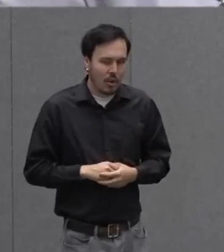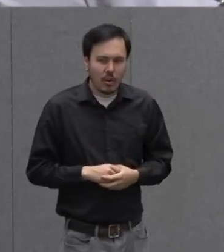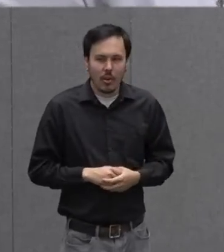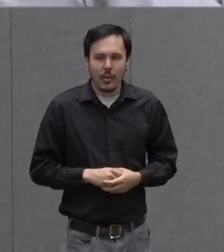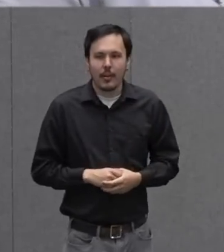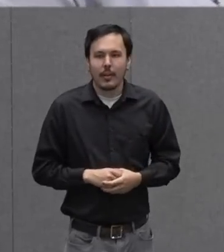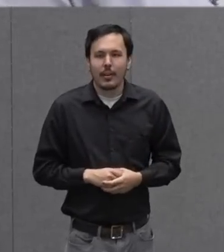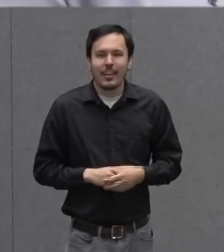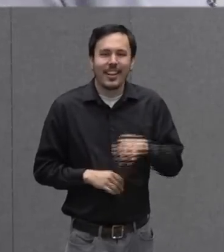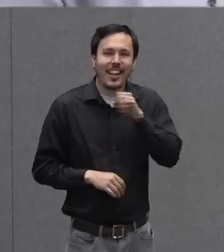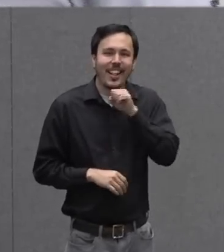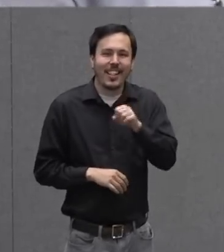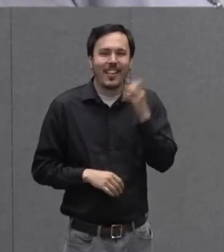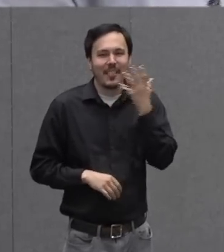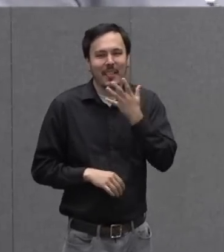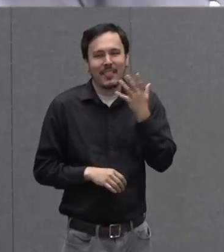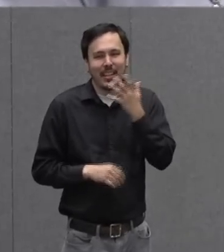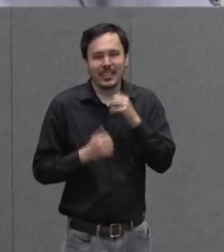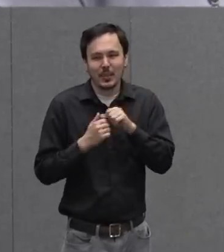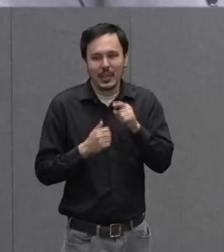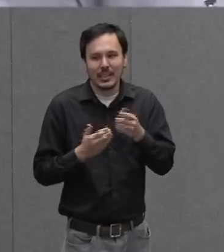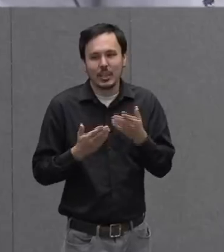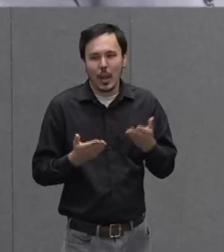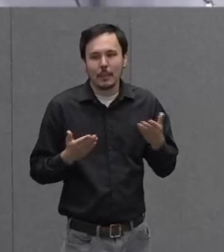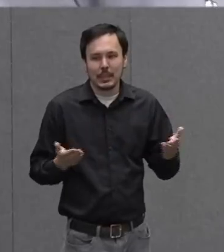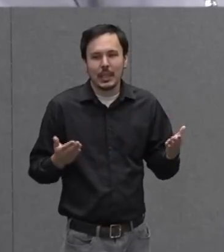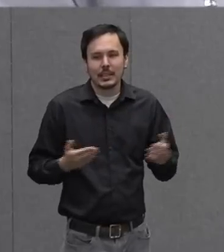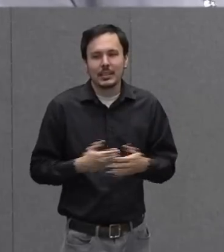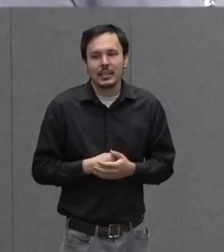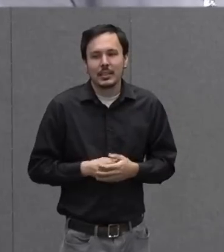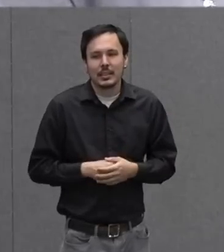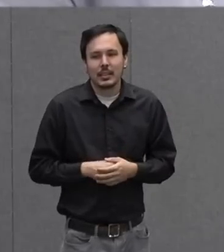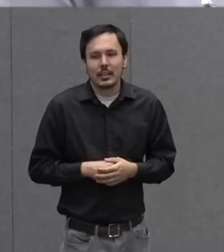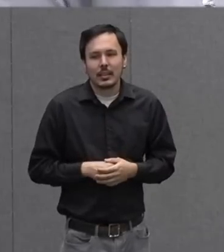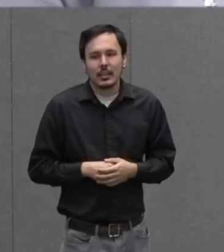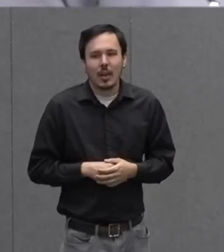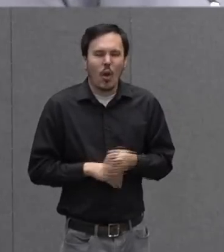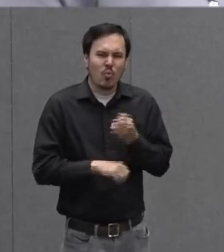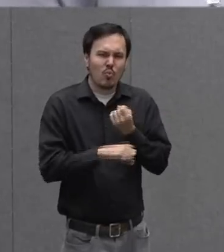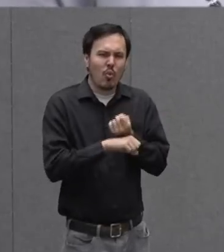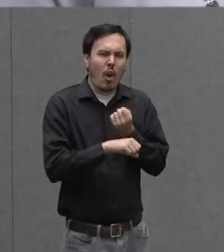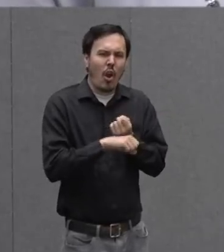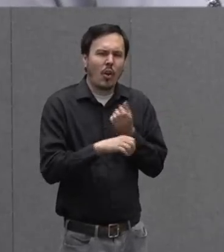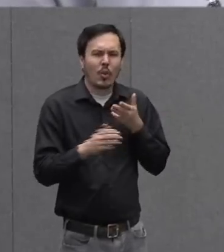I love the faces on these objects. Rock verses Clothespin.